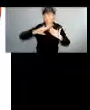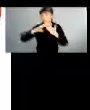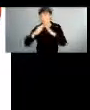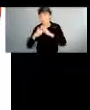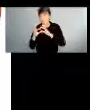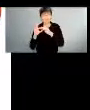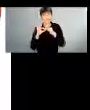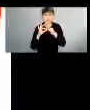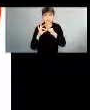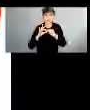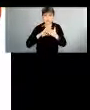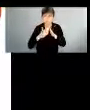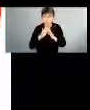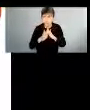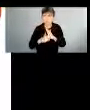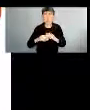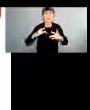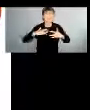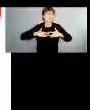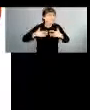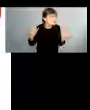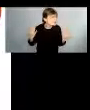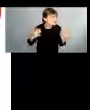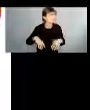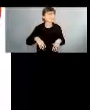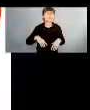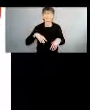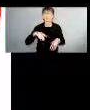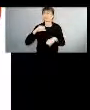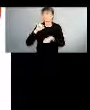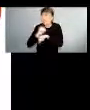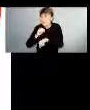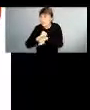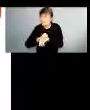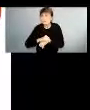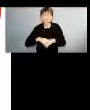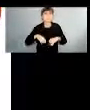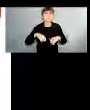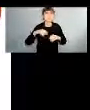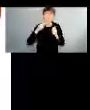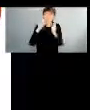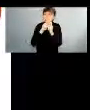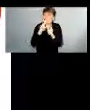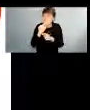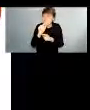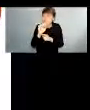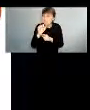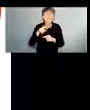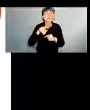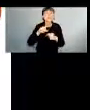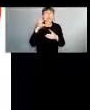tasks, events, milestones, or deadlines. It should include dates, locations, who is involved